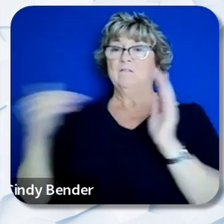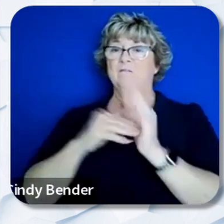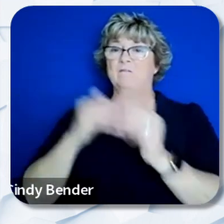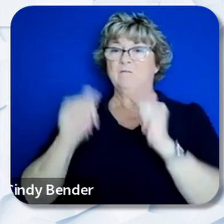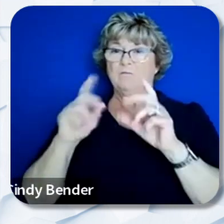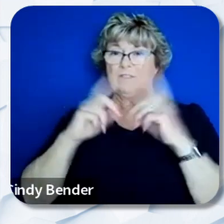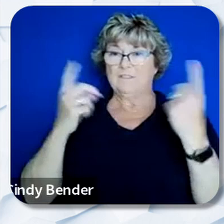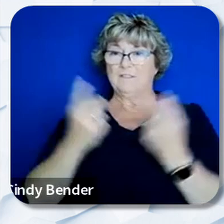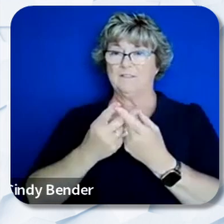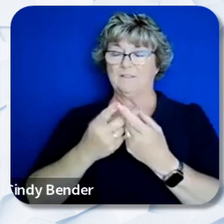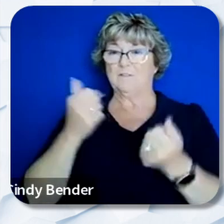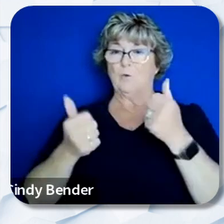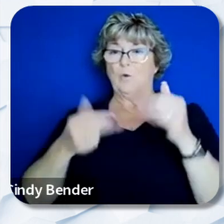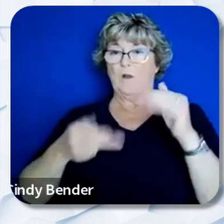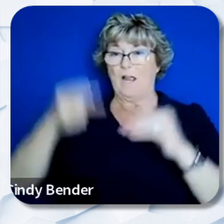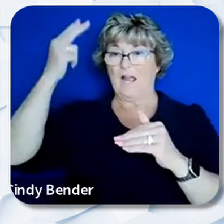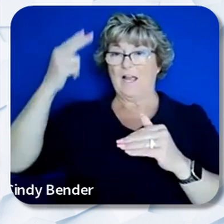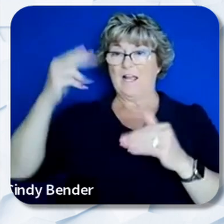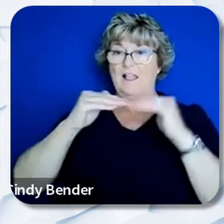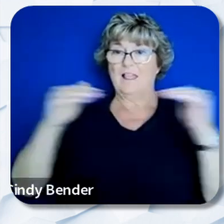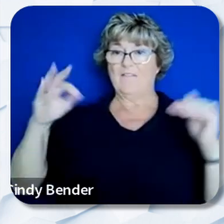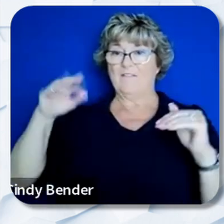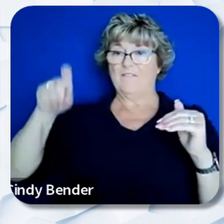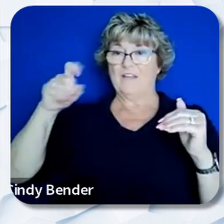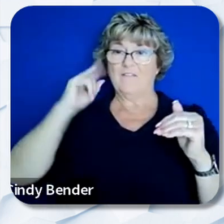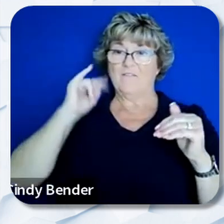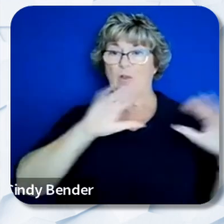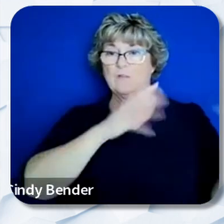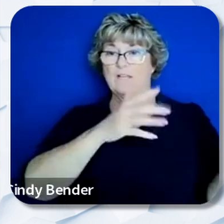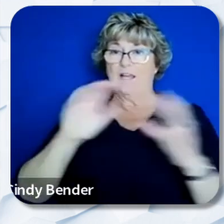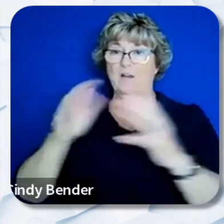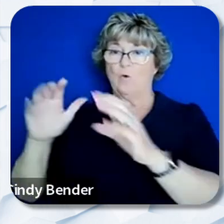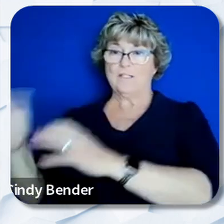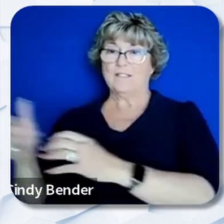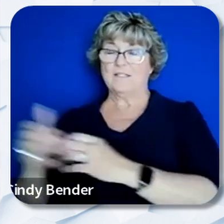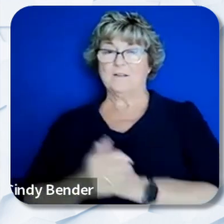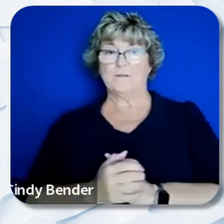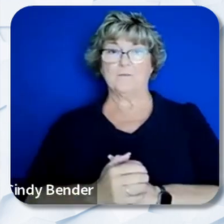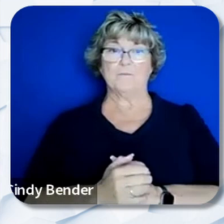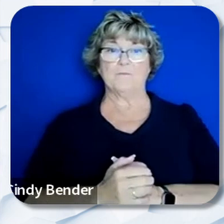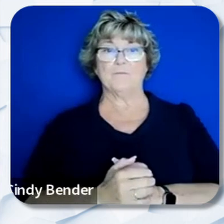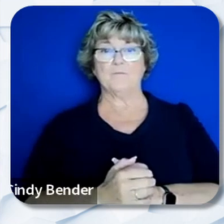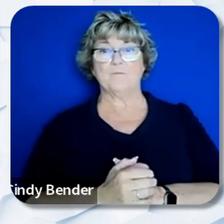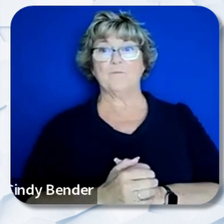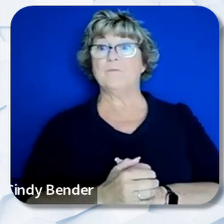falling into the highest level of need for those categories. So, "If an LEA is already